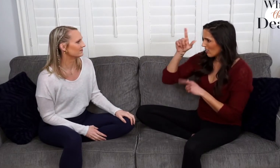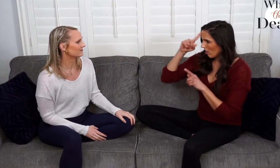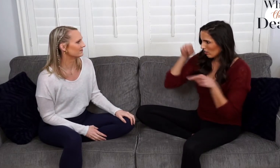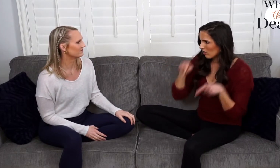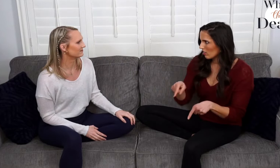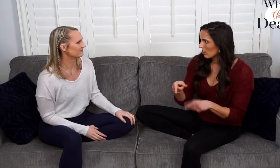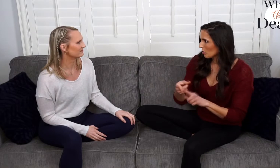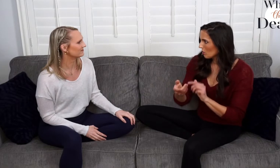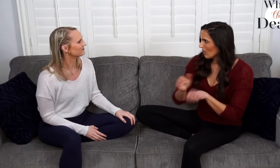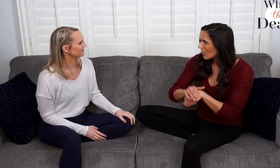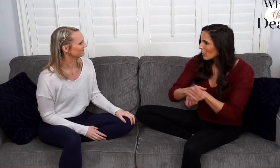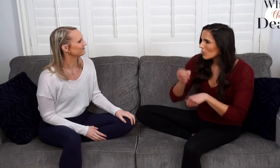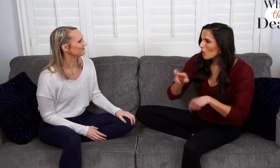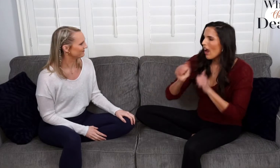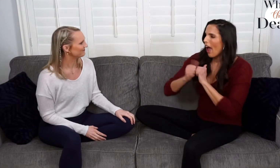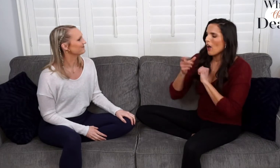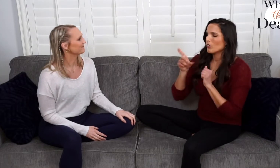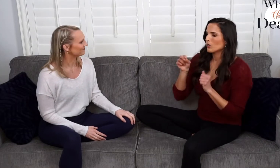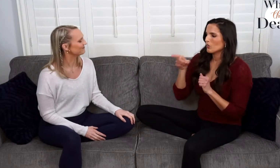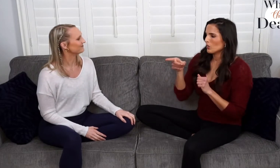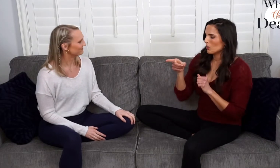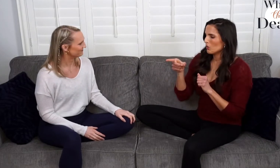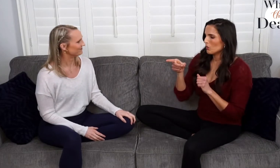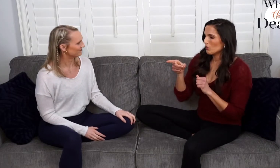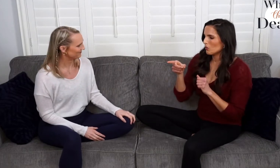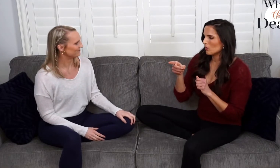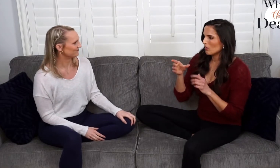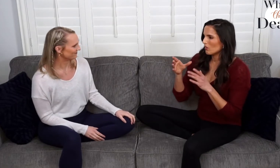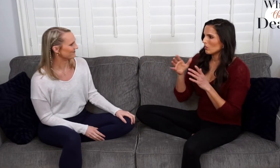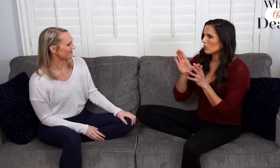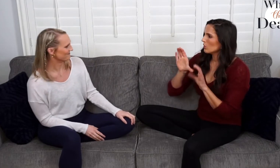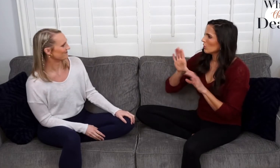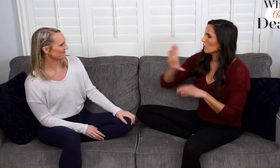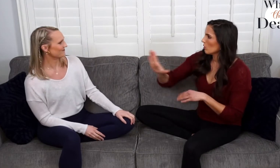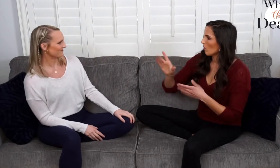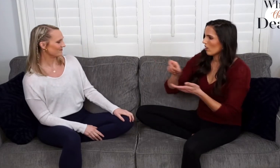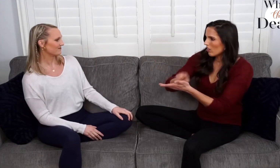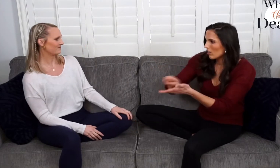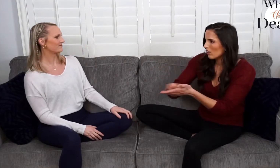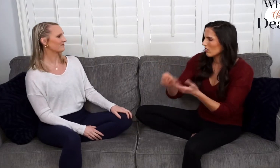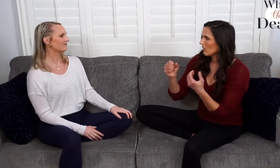it in your mind ASL the English or how do you write